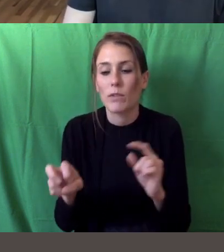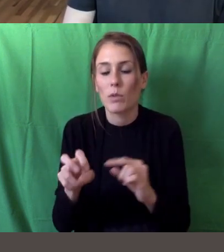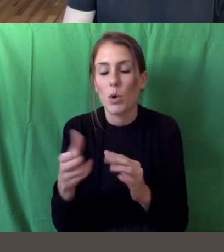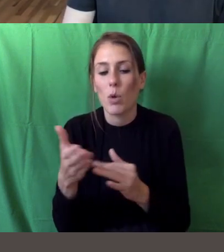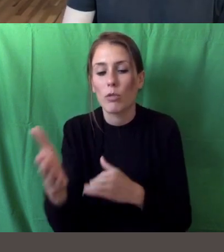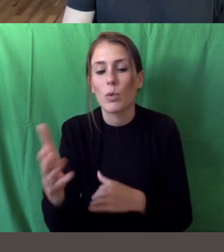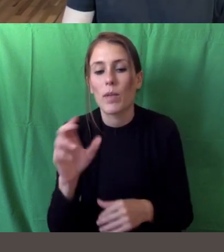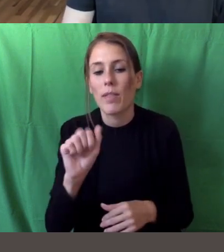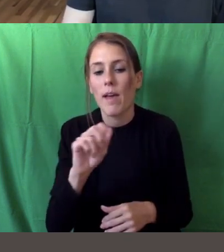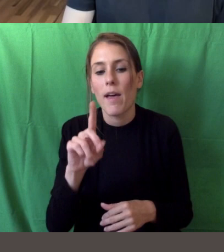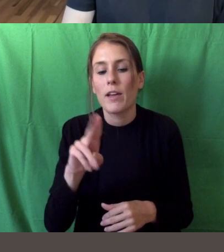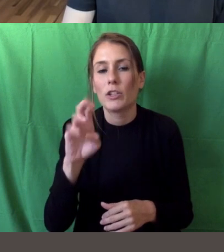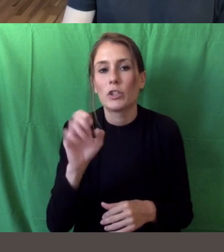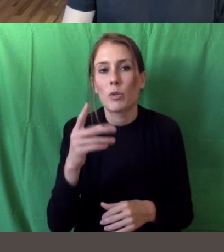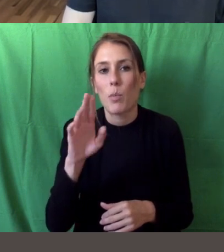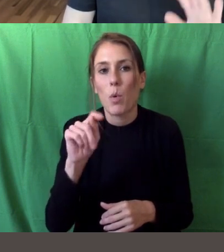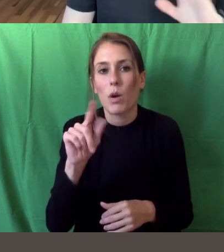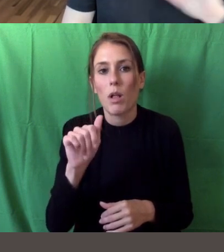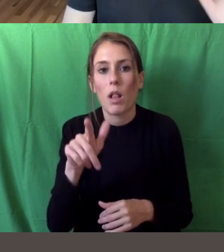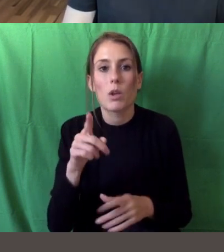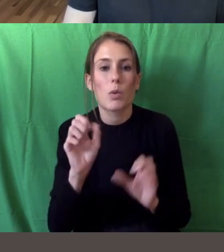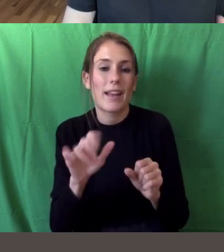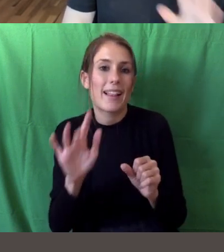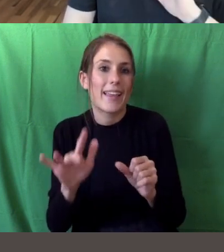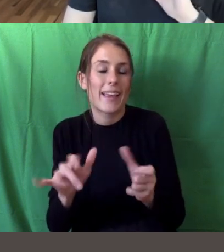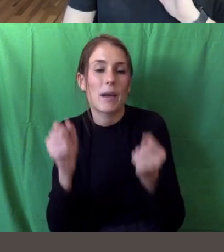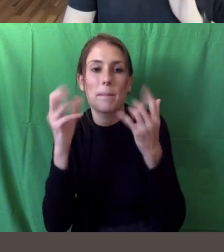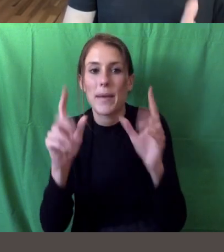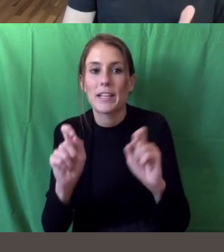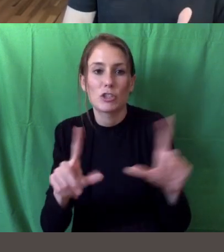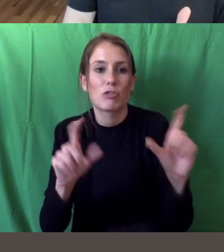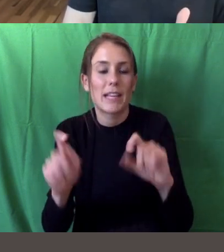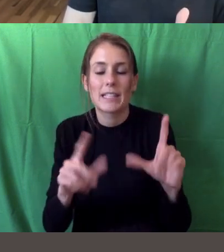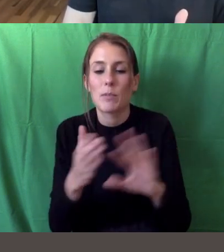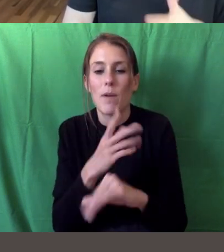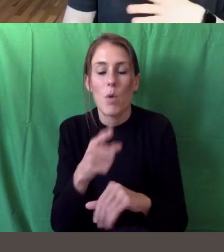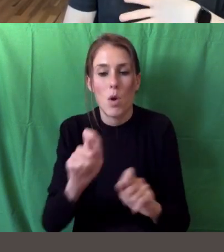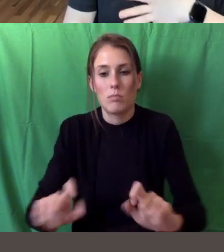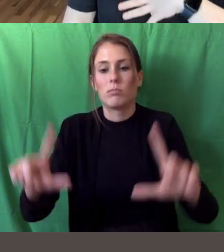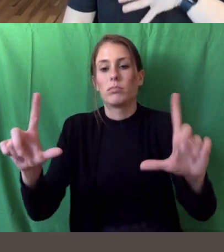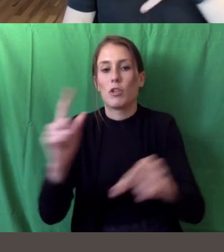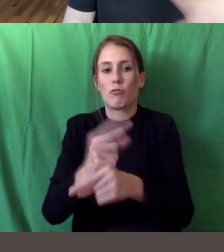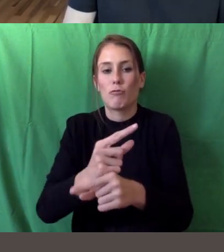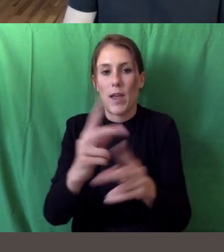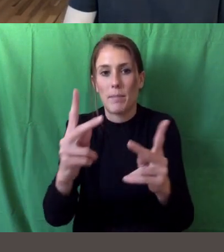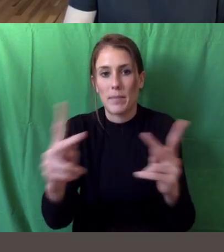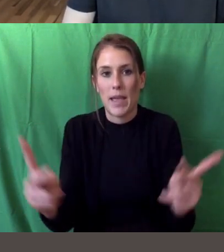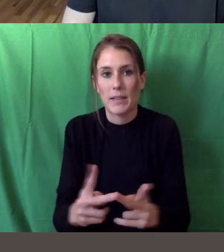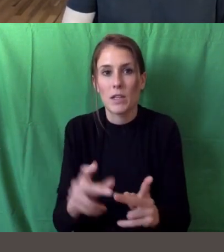you can often end up clicking through a lot of different screens before you get to the place you want to be. This brought you directly to a dashboard